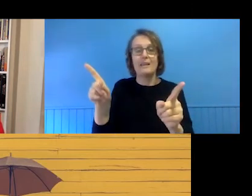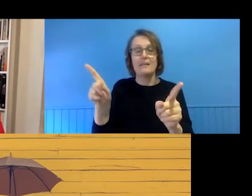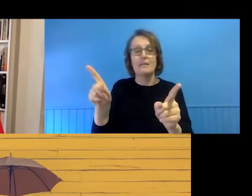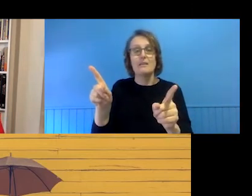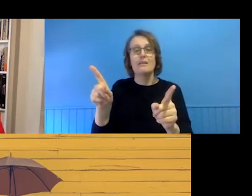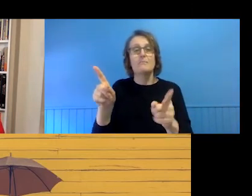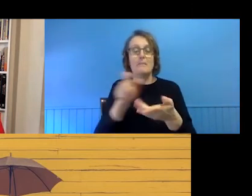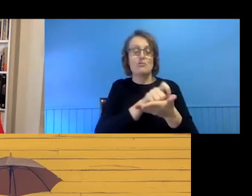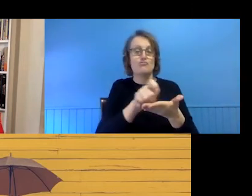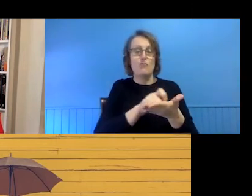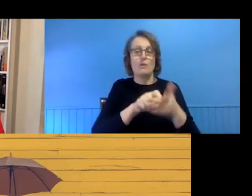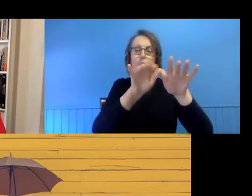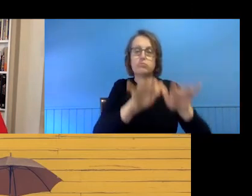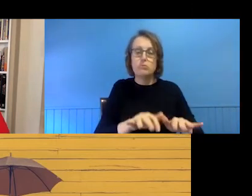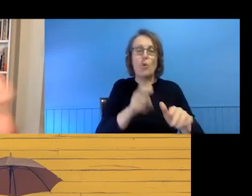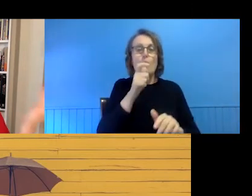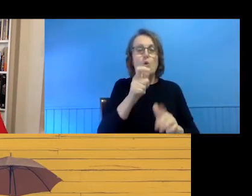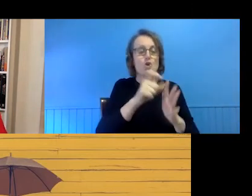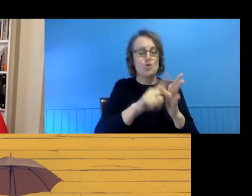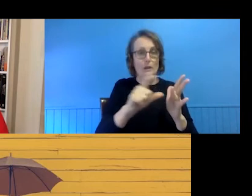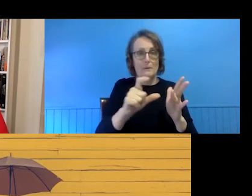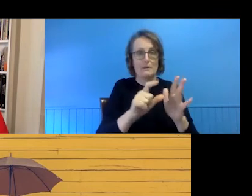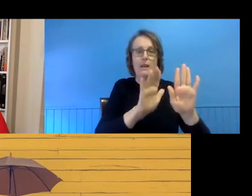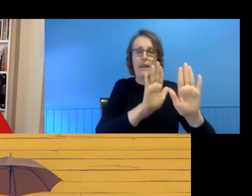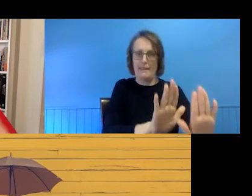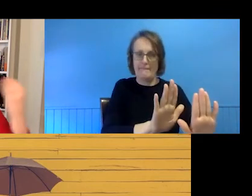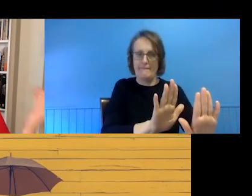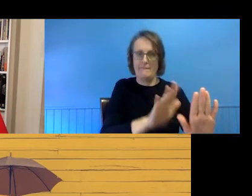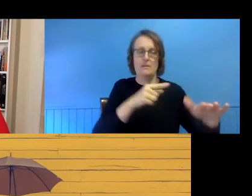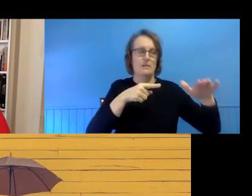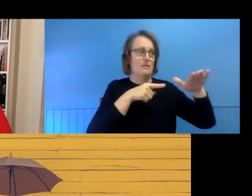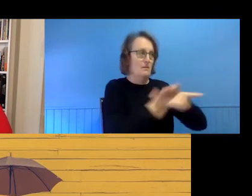Word document first, then walk away, wait until the feeling of